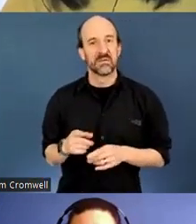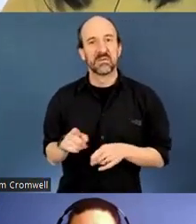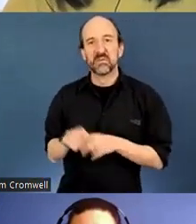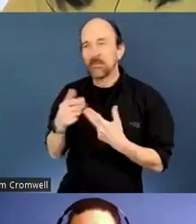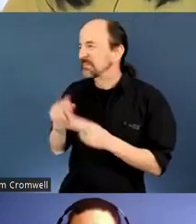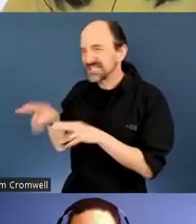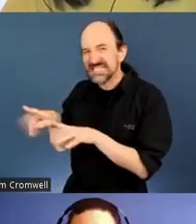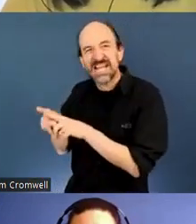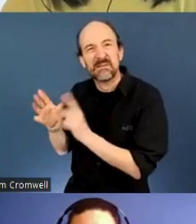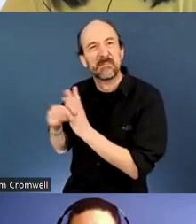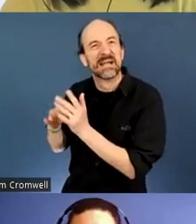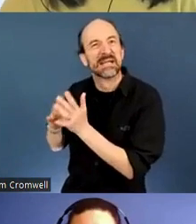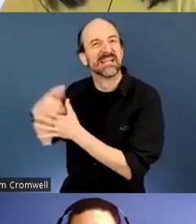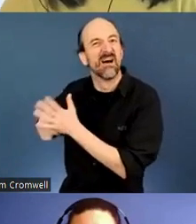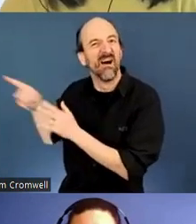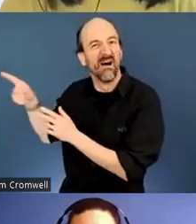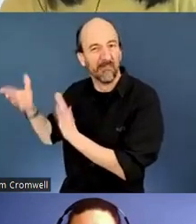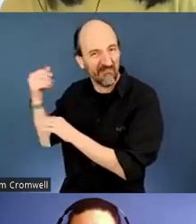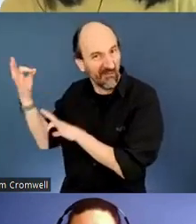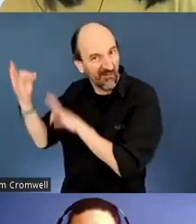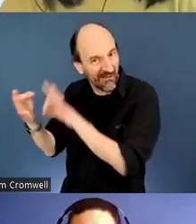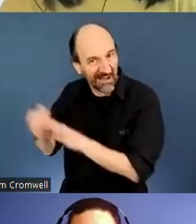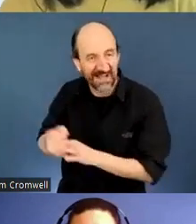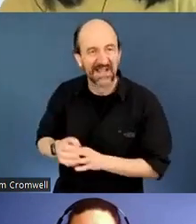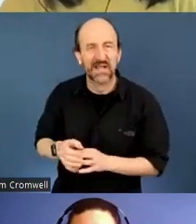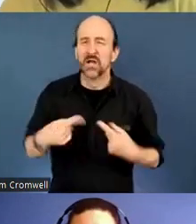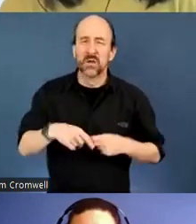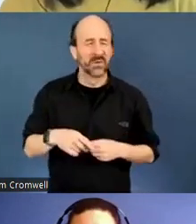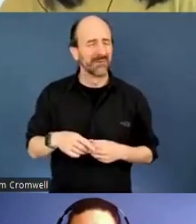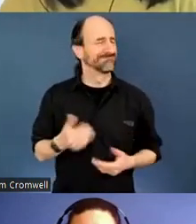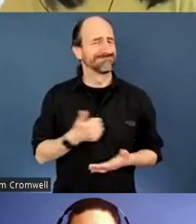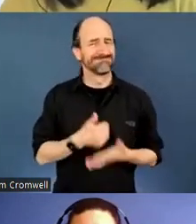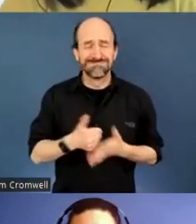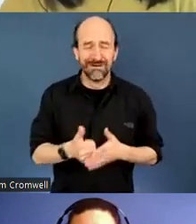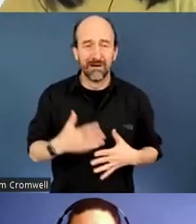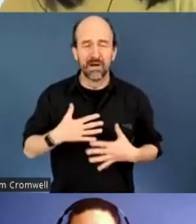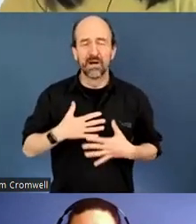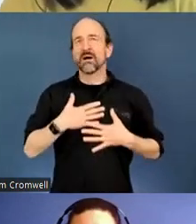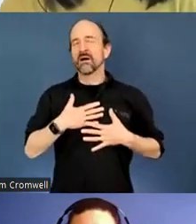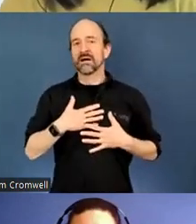increasingly we're in inspired by the notion, nothing about us